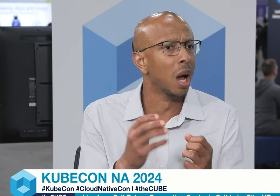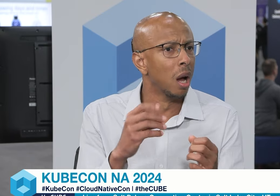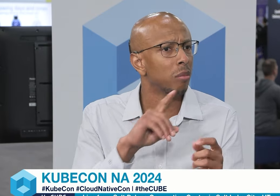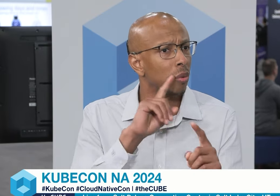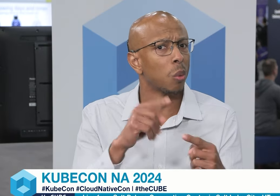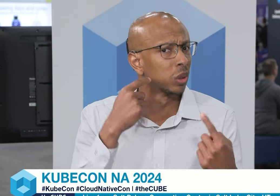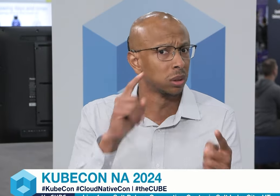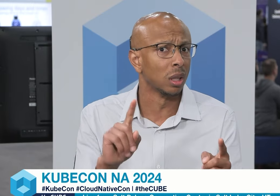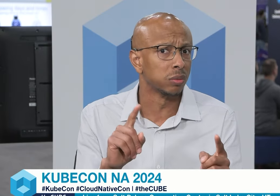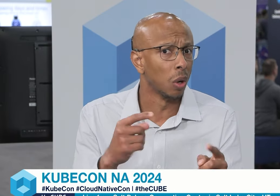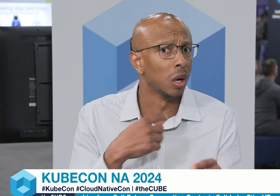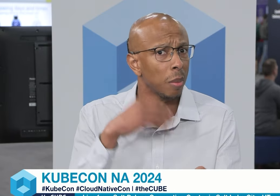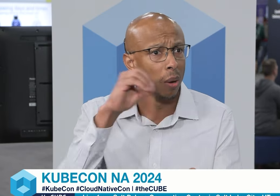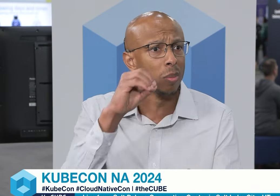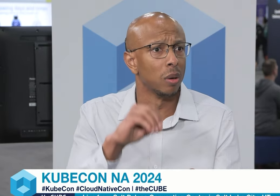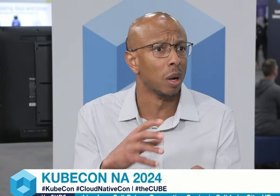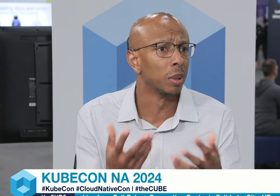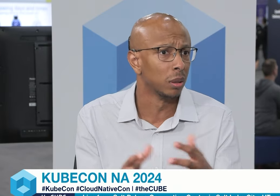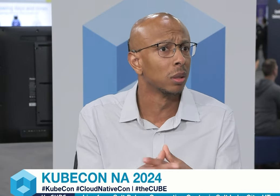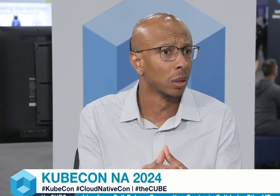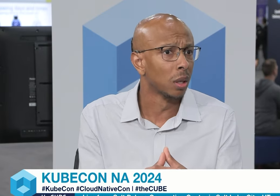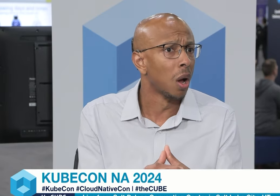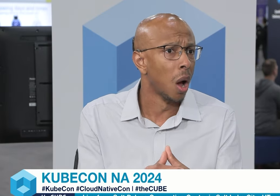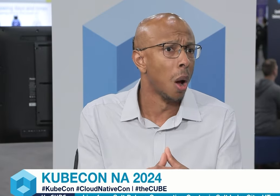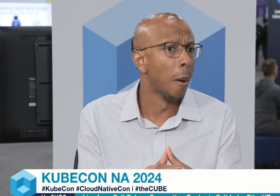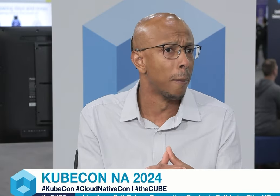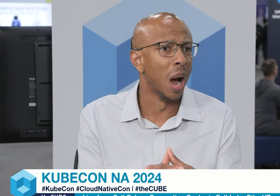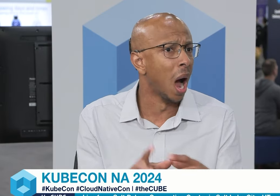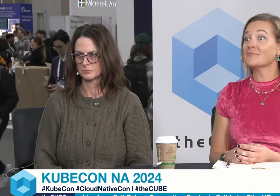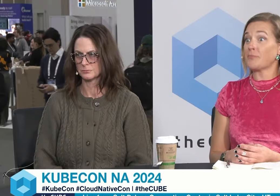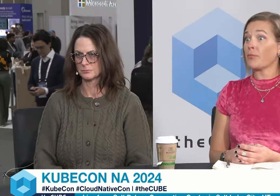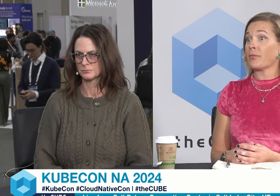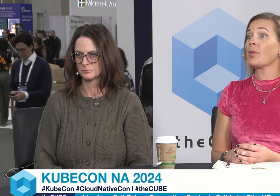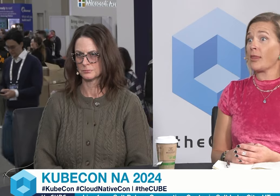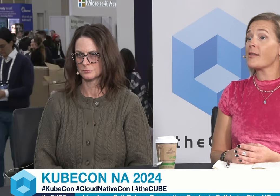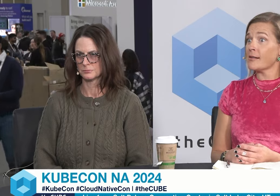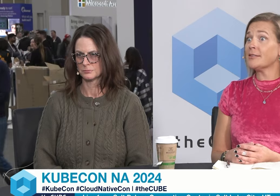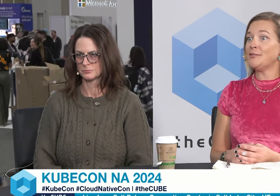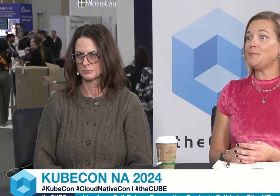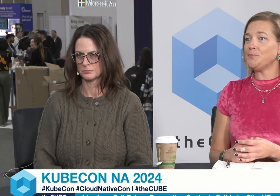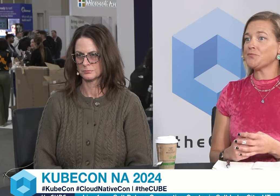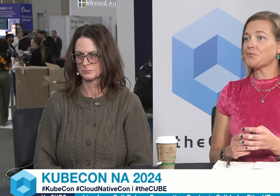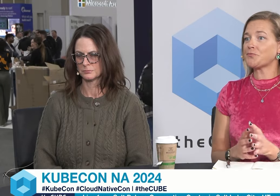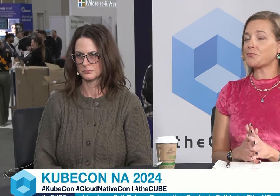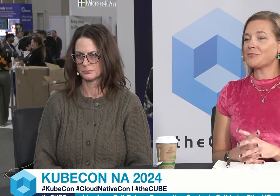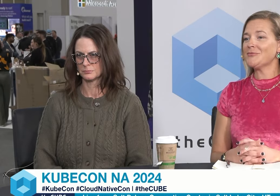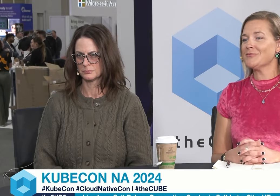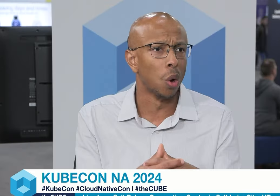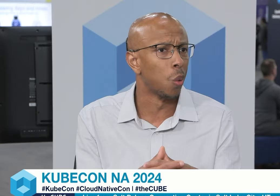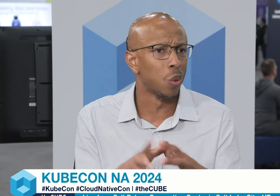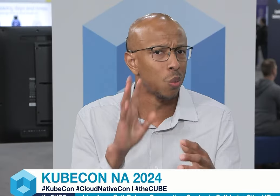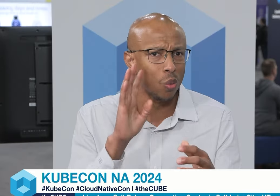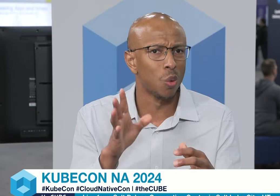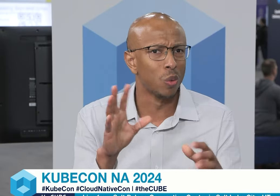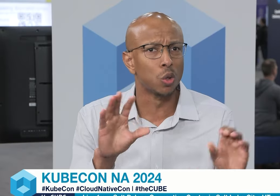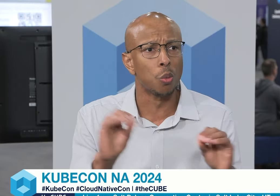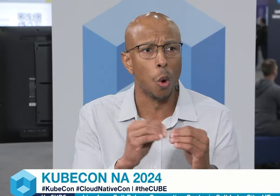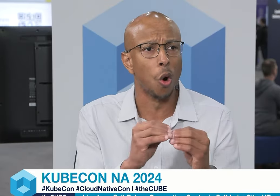he had hosted three workshops and in my opinion, they were very successful workshops and I definitely wanted to be working with Rob